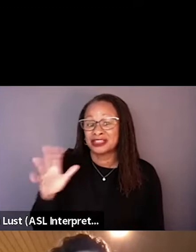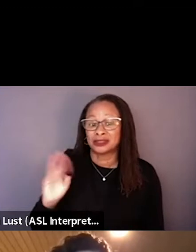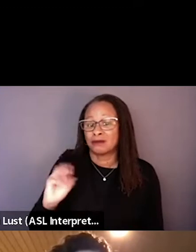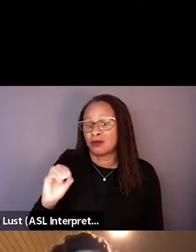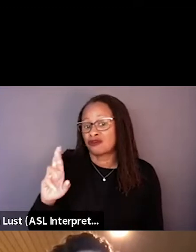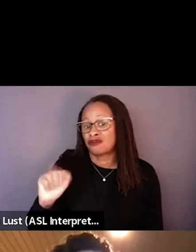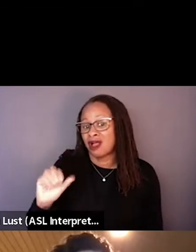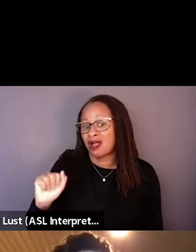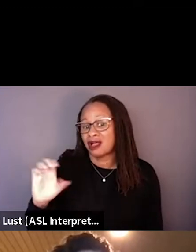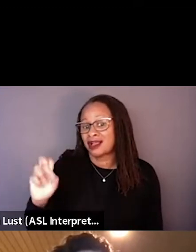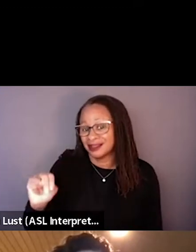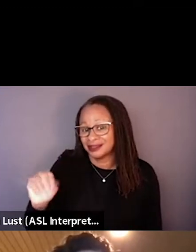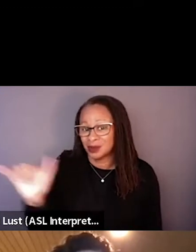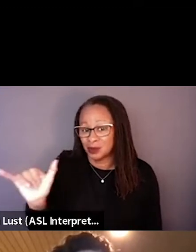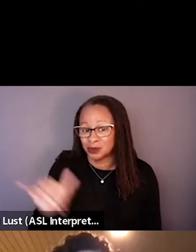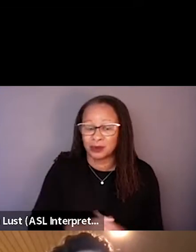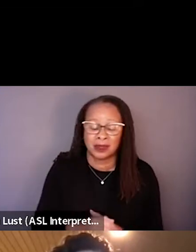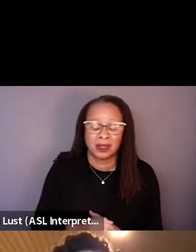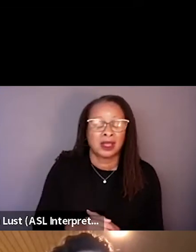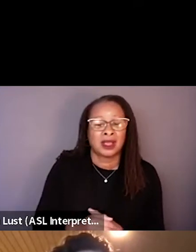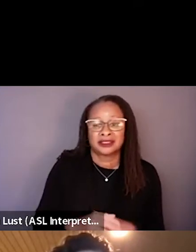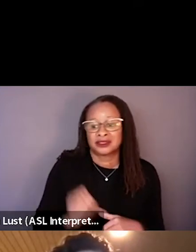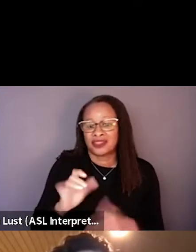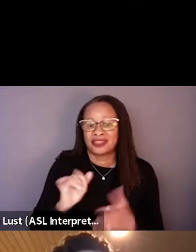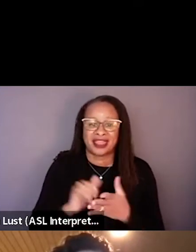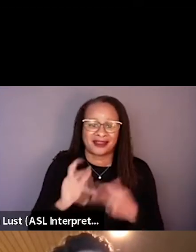So there's this, this kind of familiarity